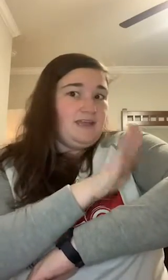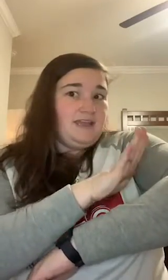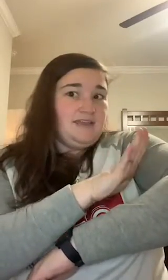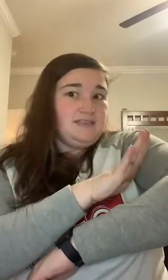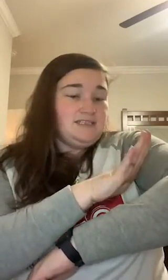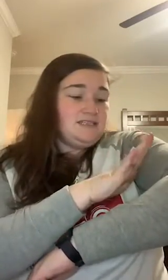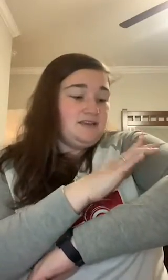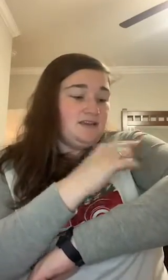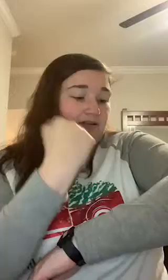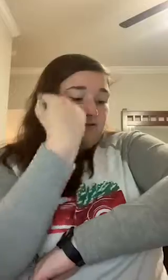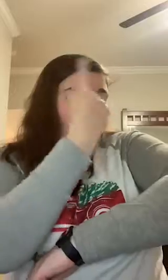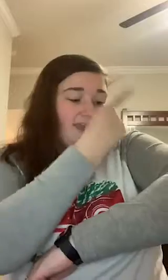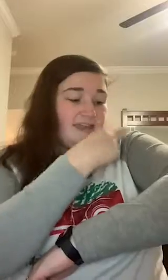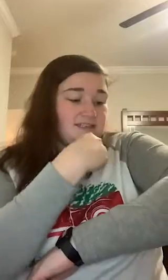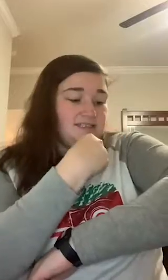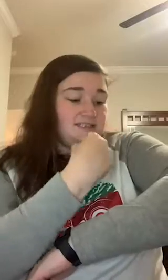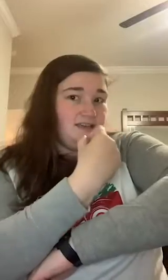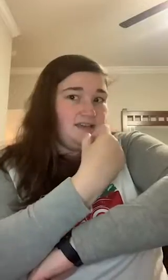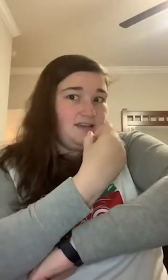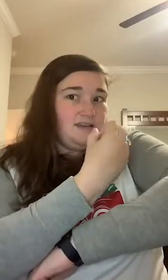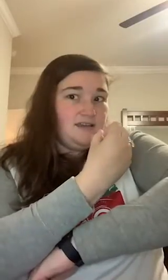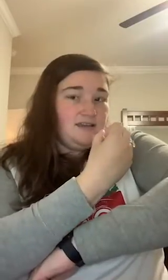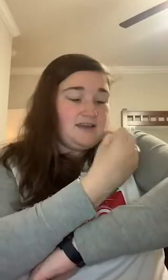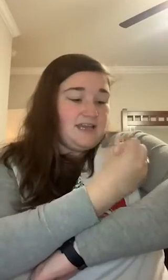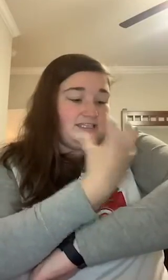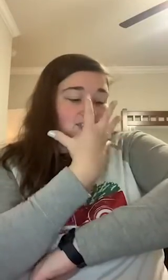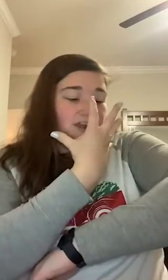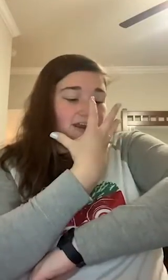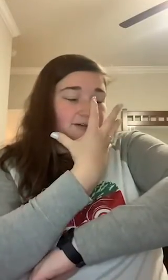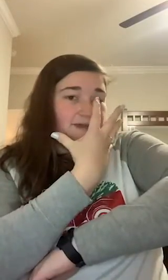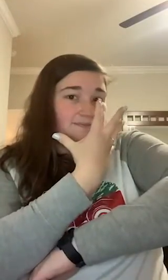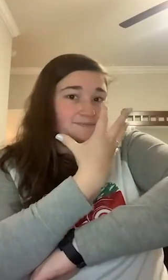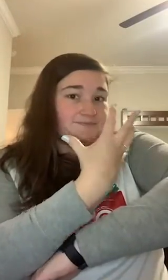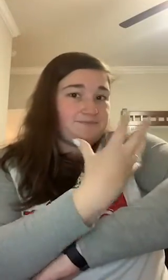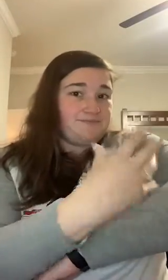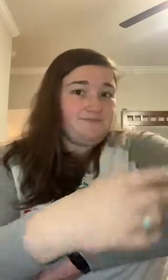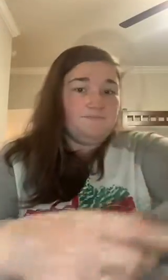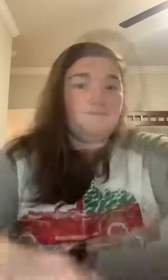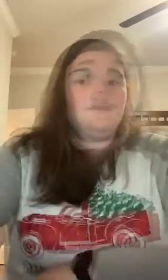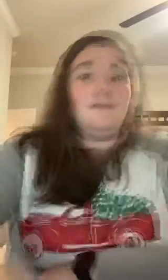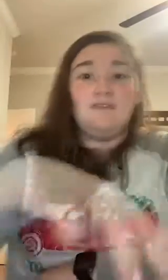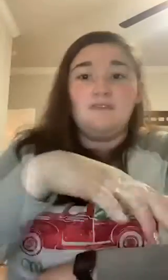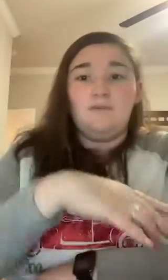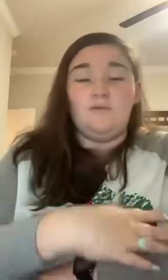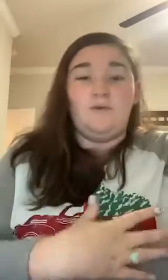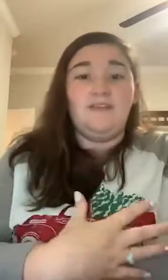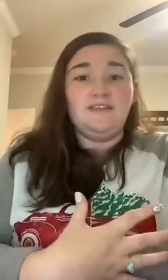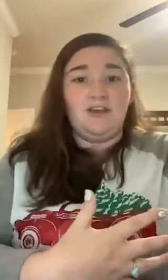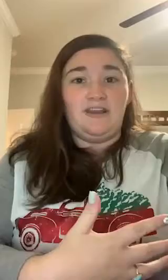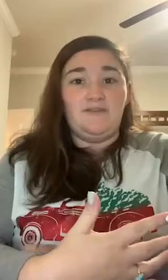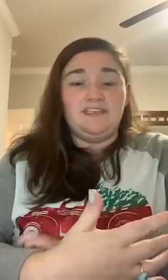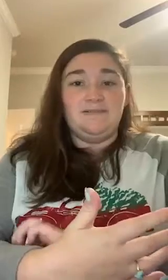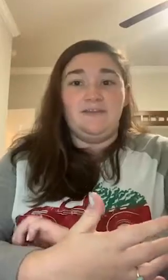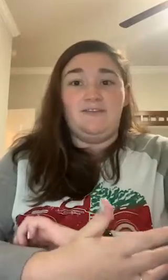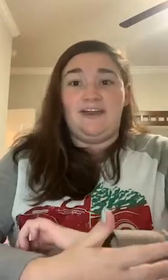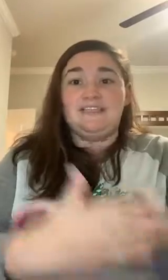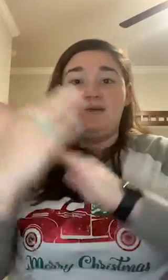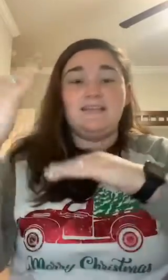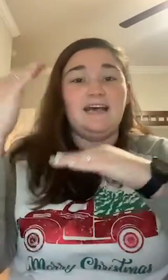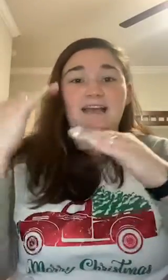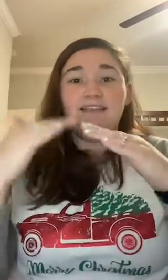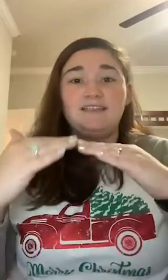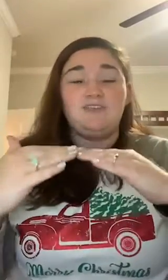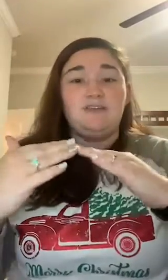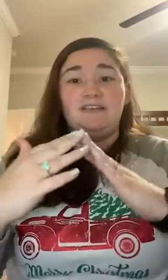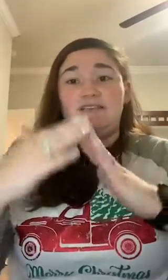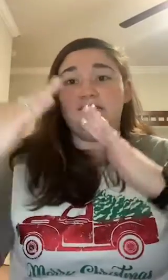His face is shining on me with the dawn of redeeming grace. so i tied these three... these three